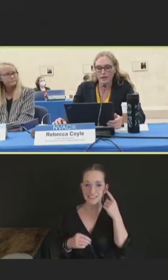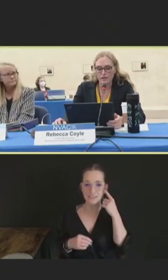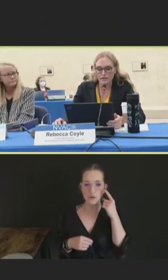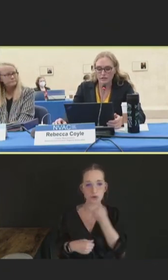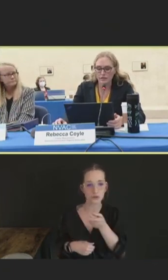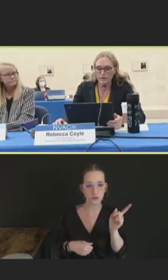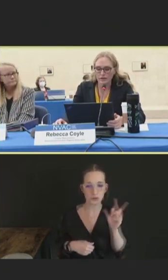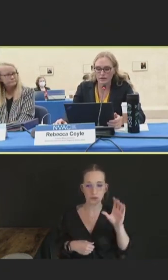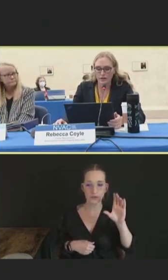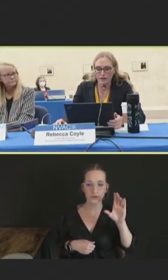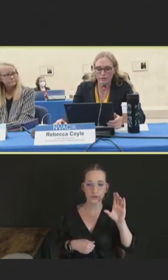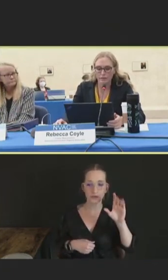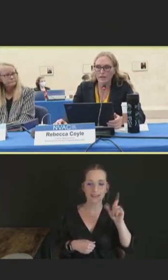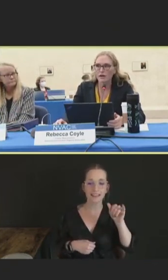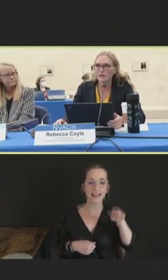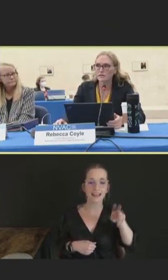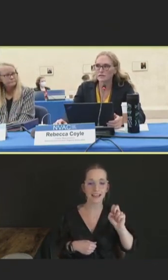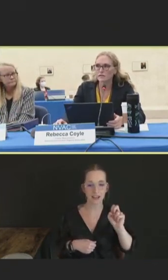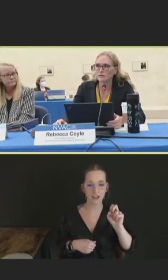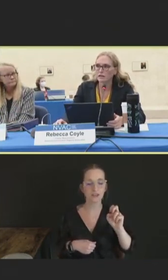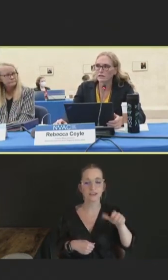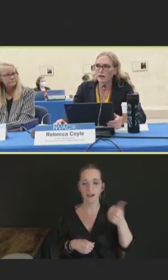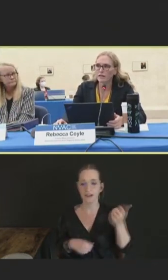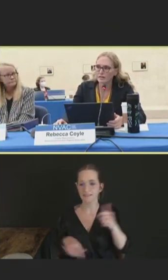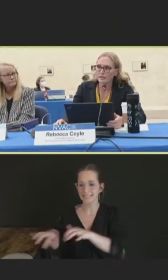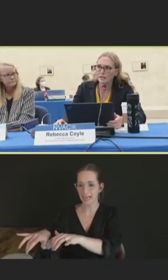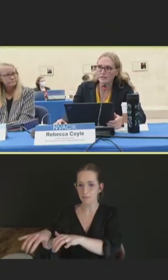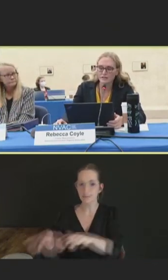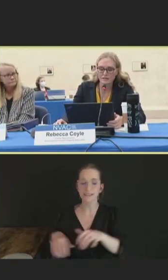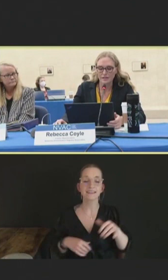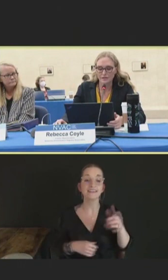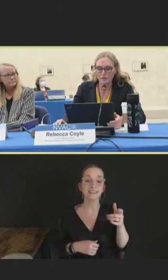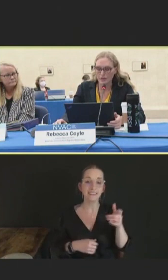and others have noted. Monkeypox is consuming a lot of activities in state and local health